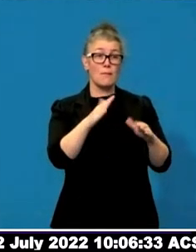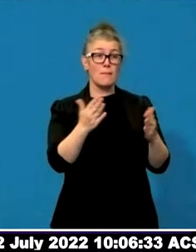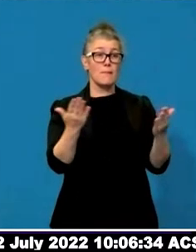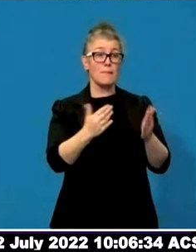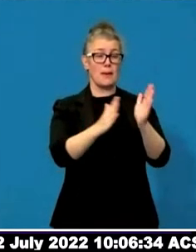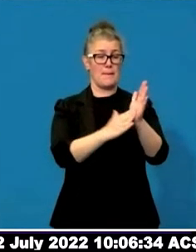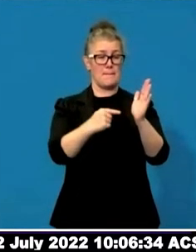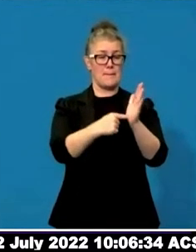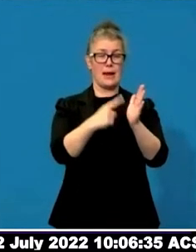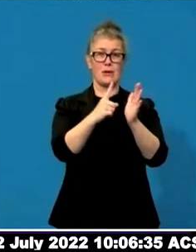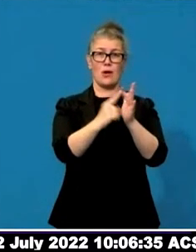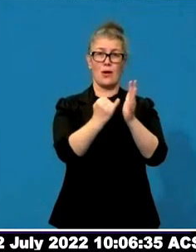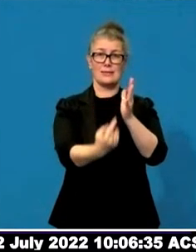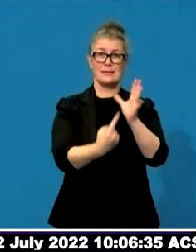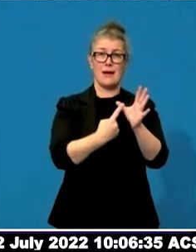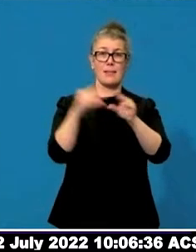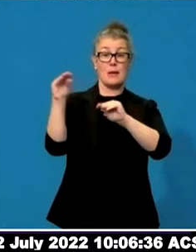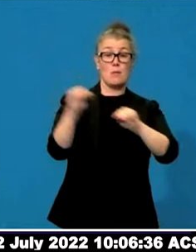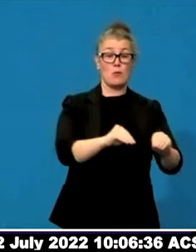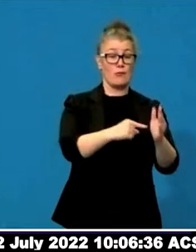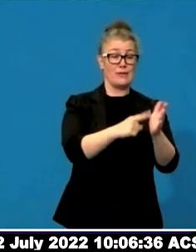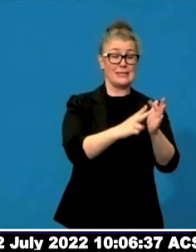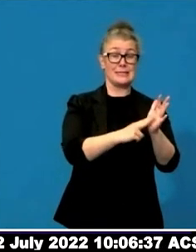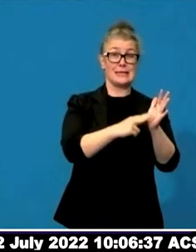before moving to Tennant Creek. Em is nodding.